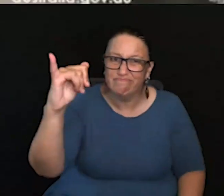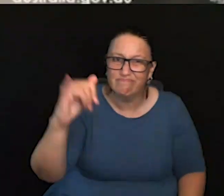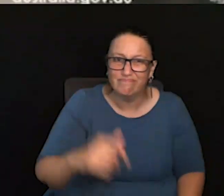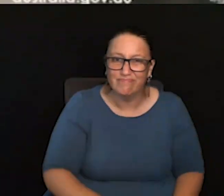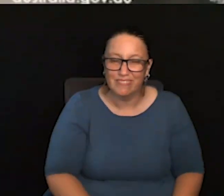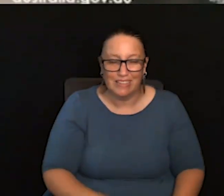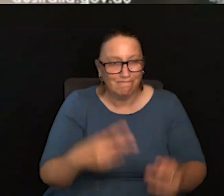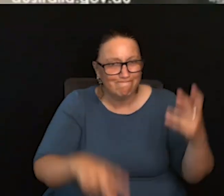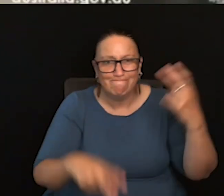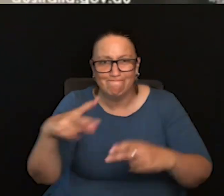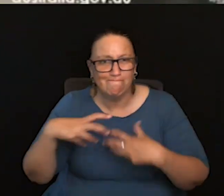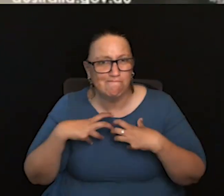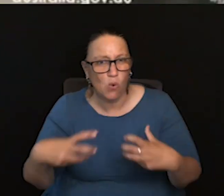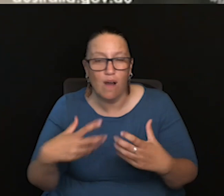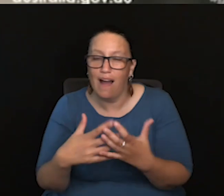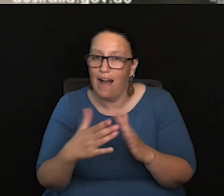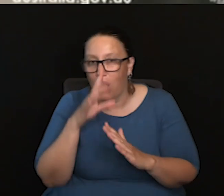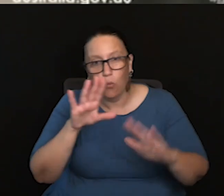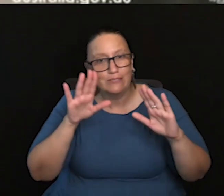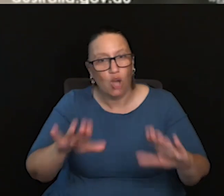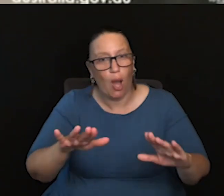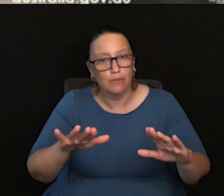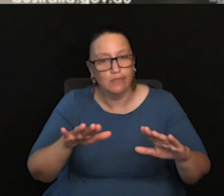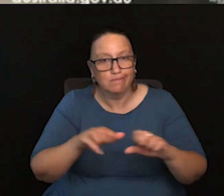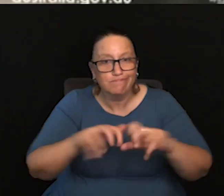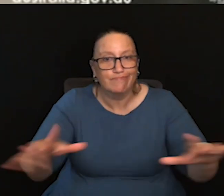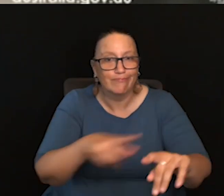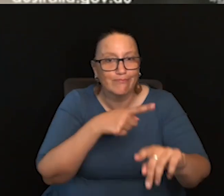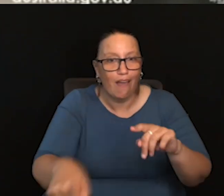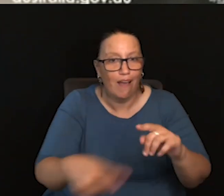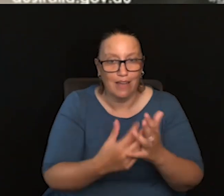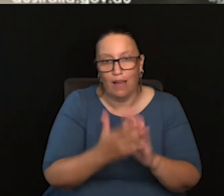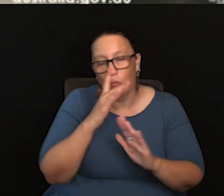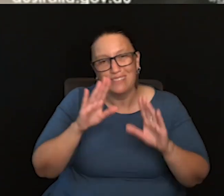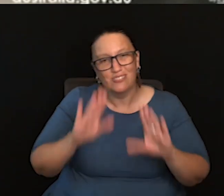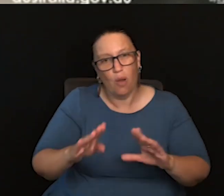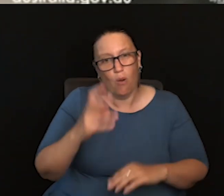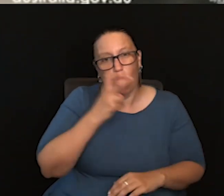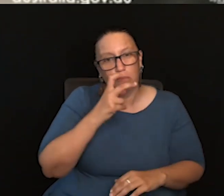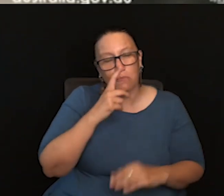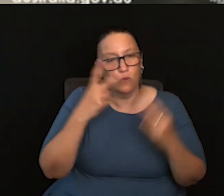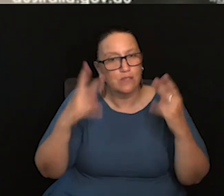So, every day we are reviewing this and working with the sector. It's an absolute top priority.